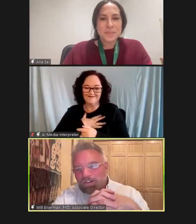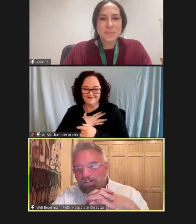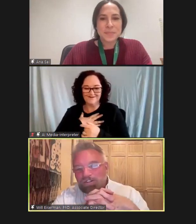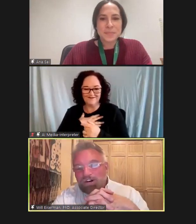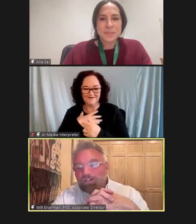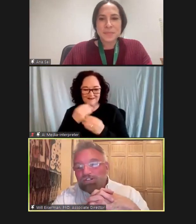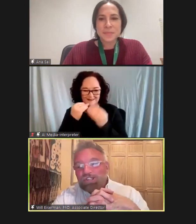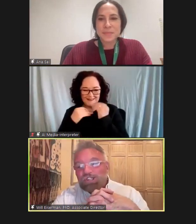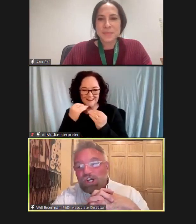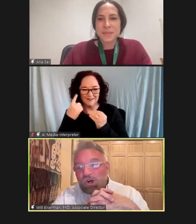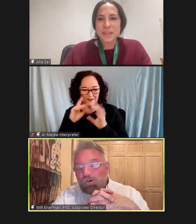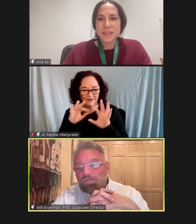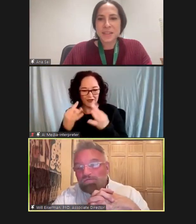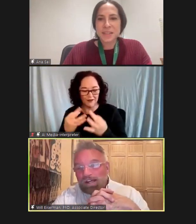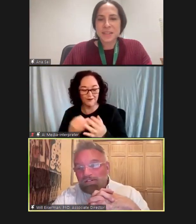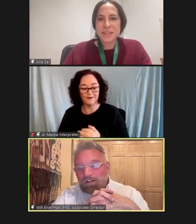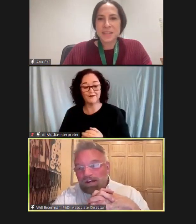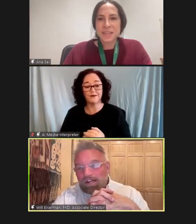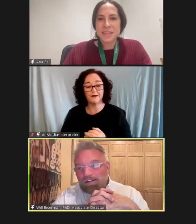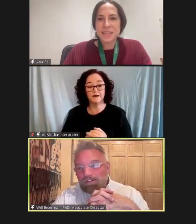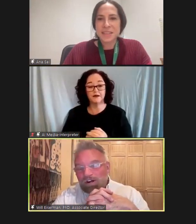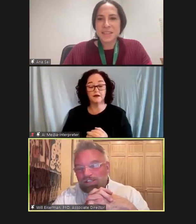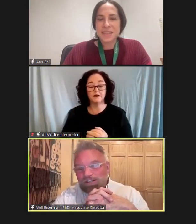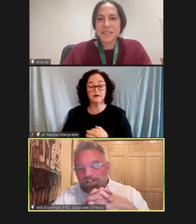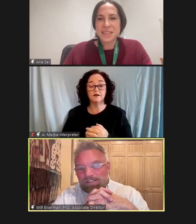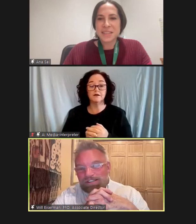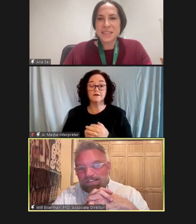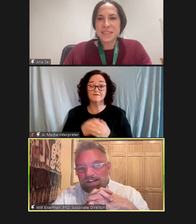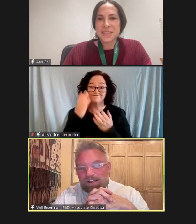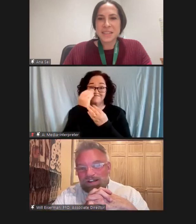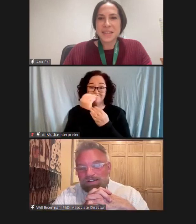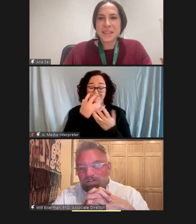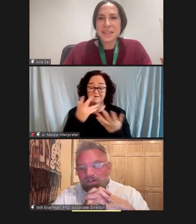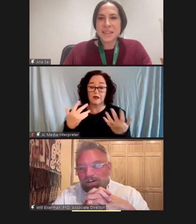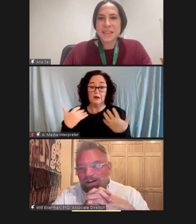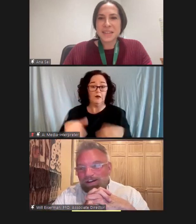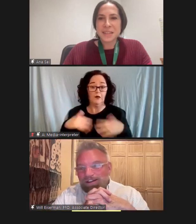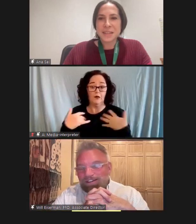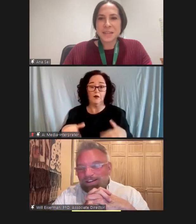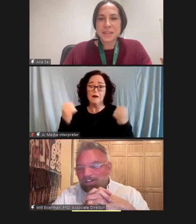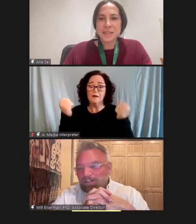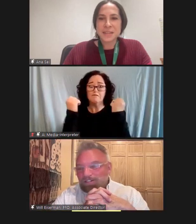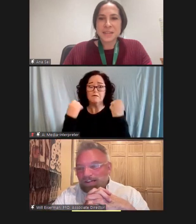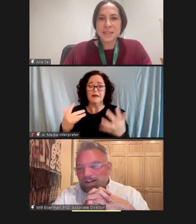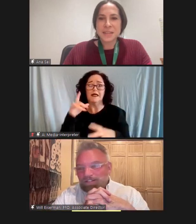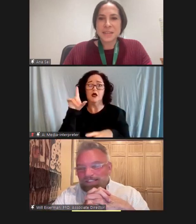there are so many remaining questions